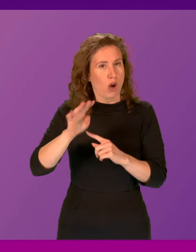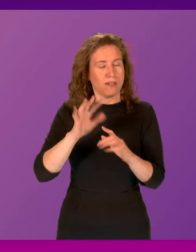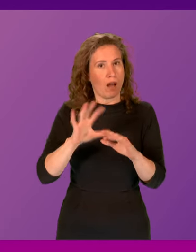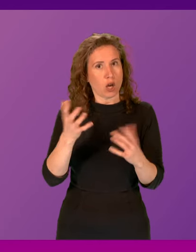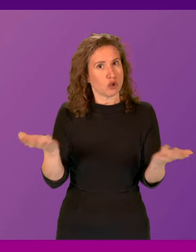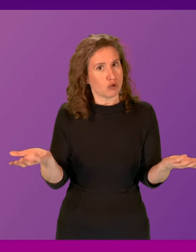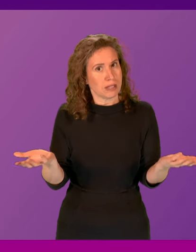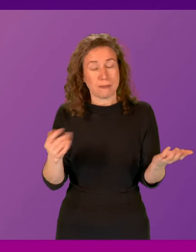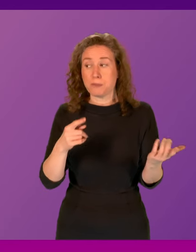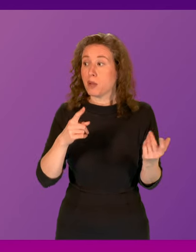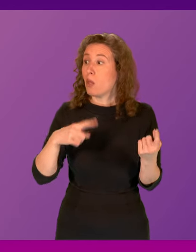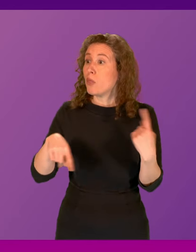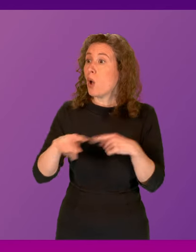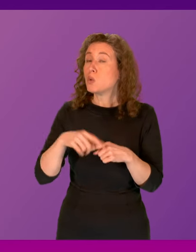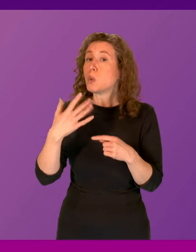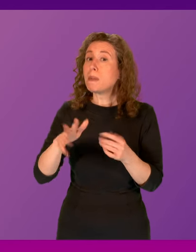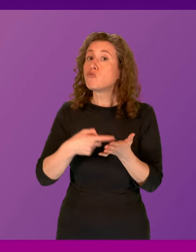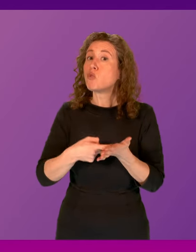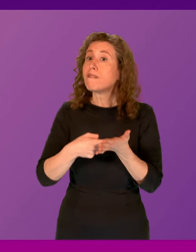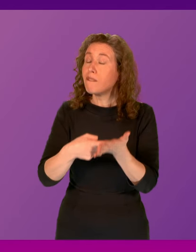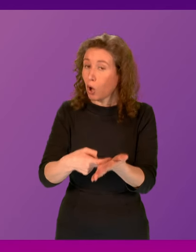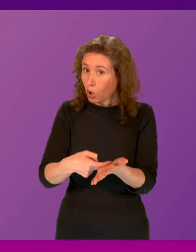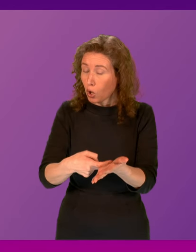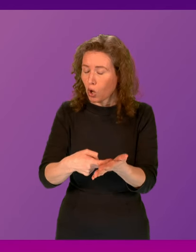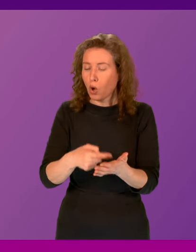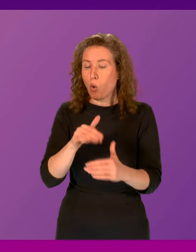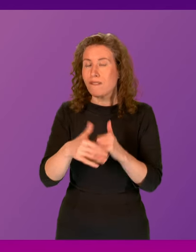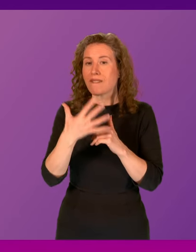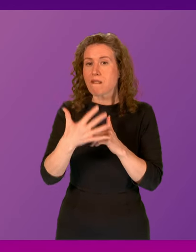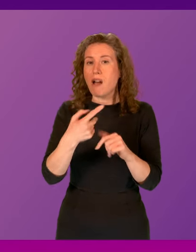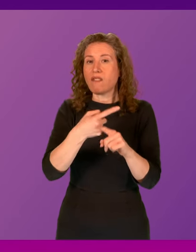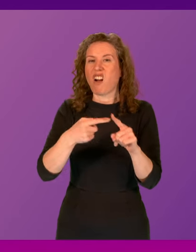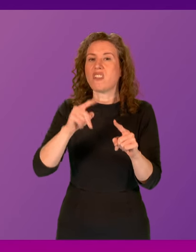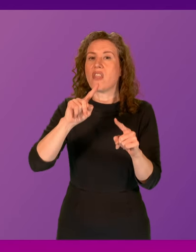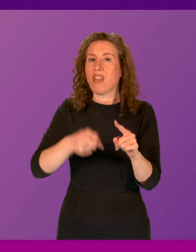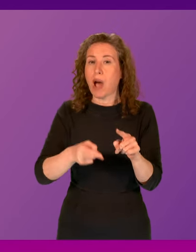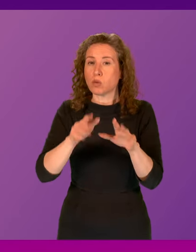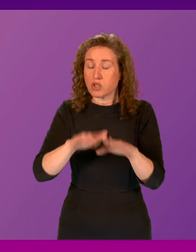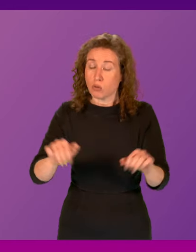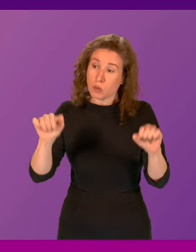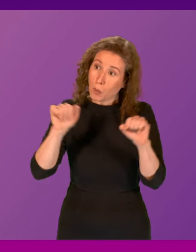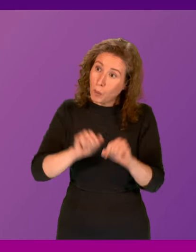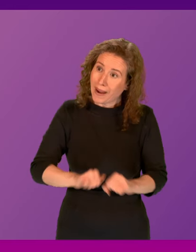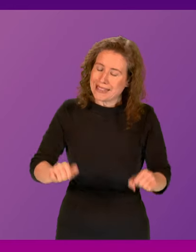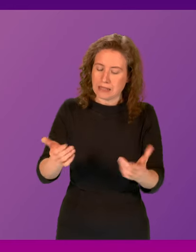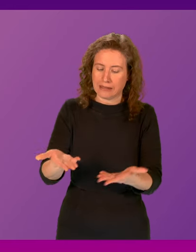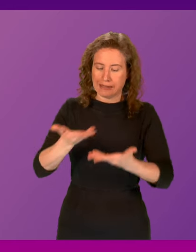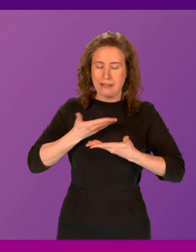For those children who were referred, more than 5,500 are waiting to get mental health support.